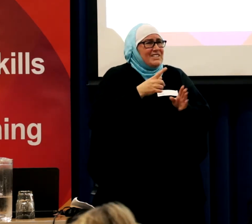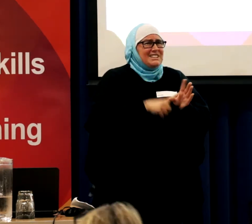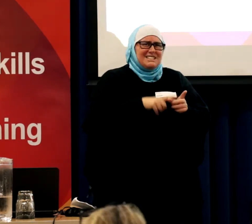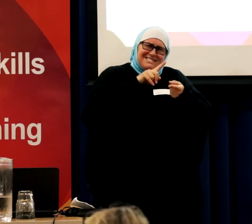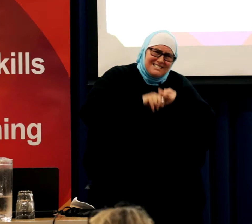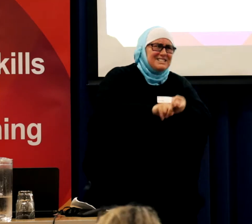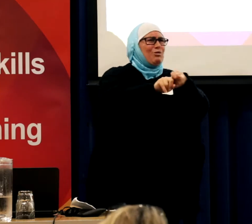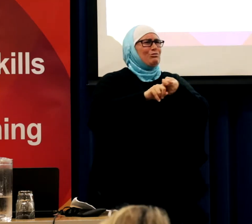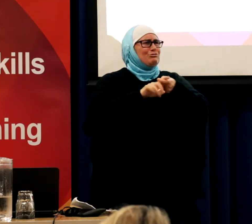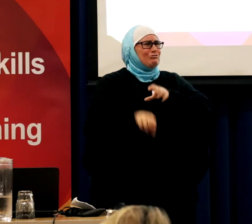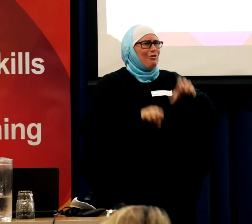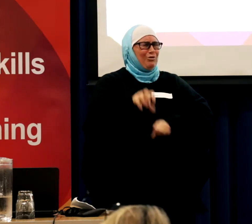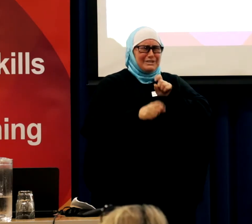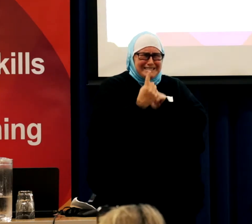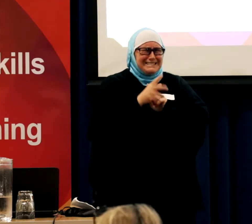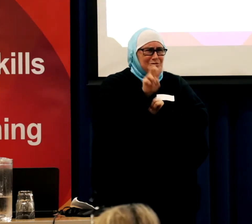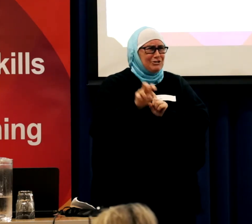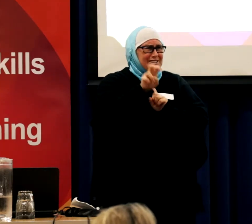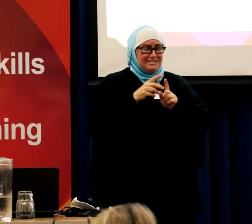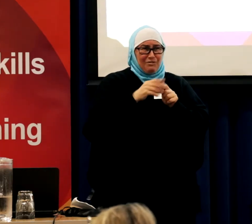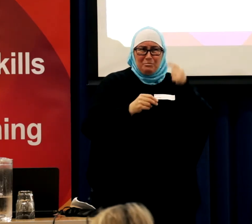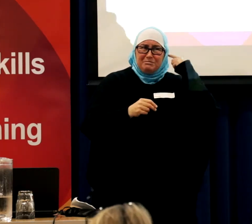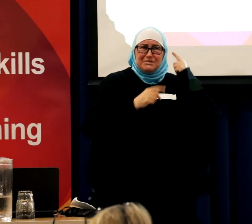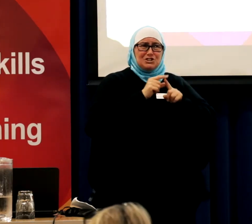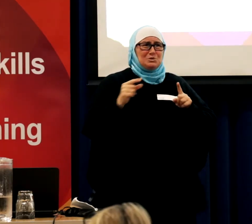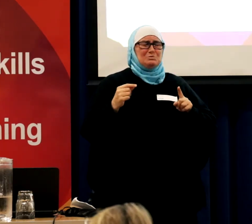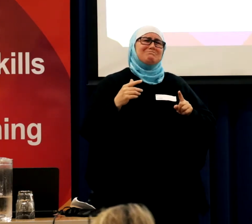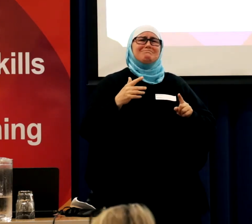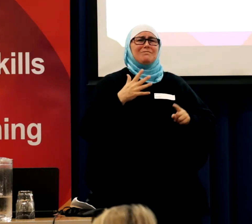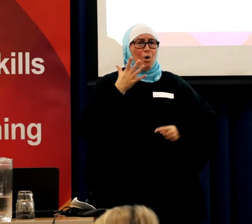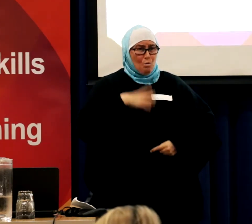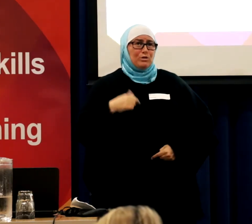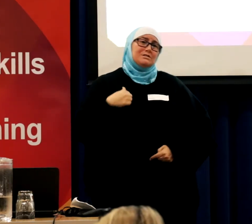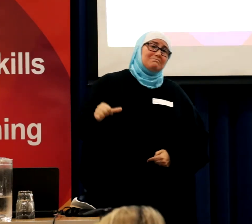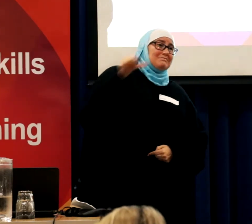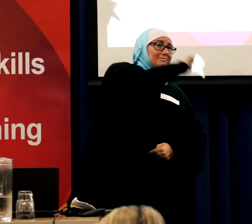So for the last 15 years, I’ve been really finding it very difficult to hear the speech.